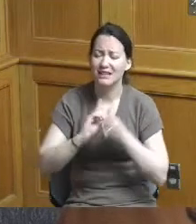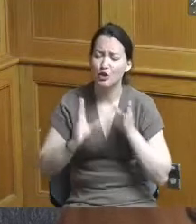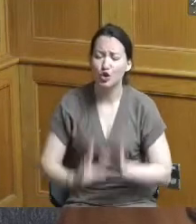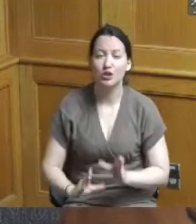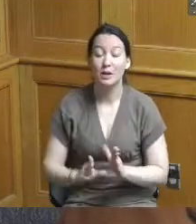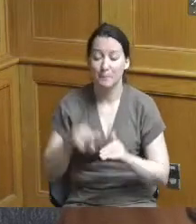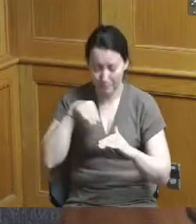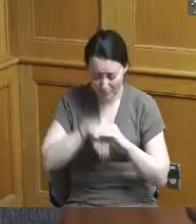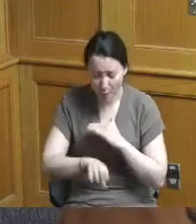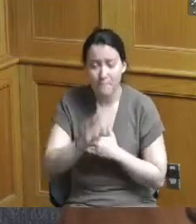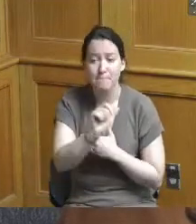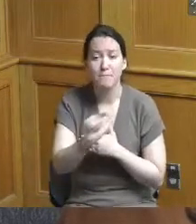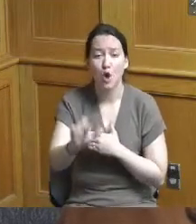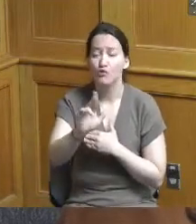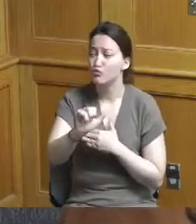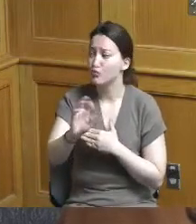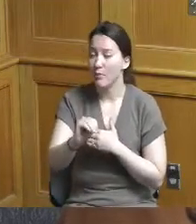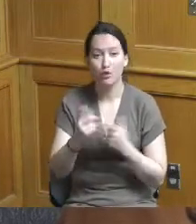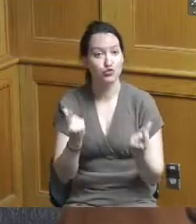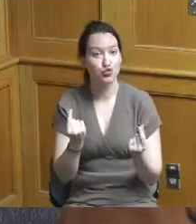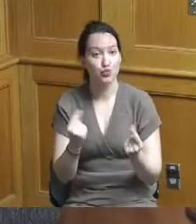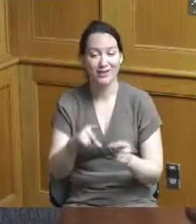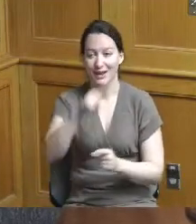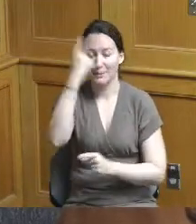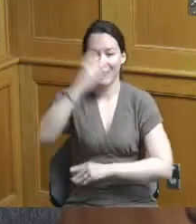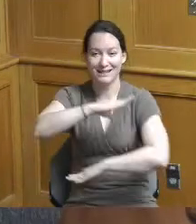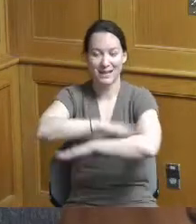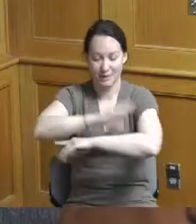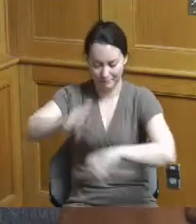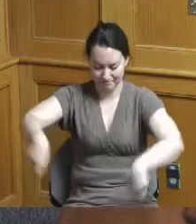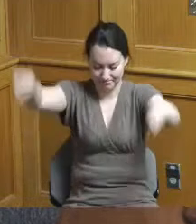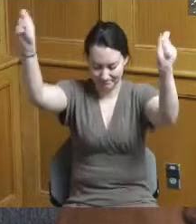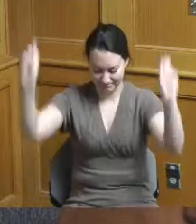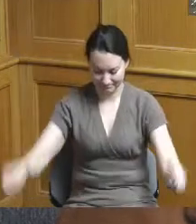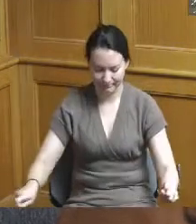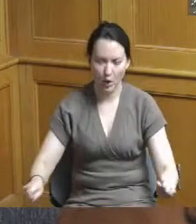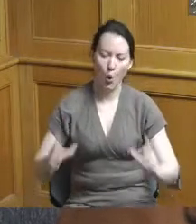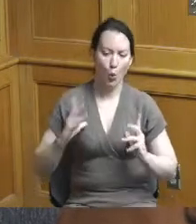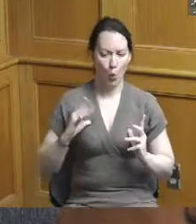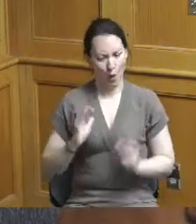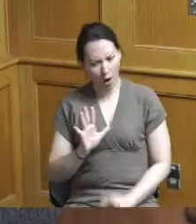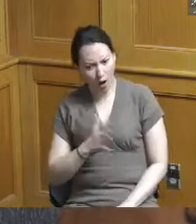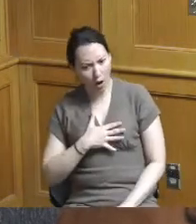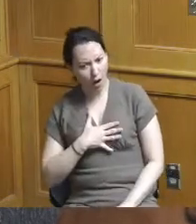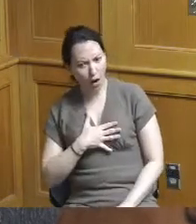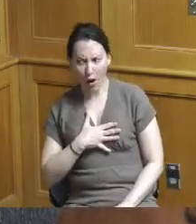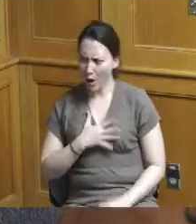ballroom and all you do is put a black tablecloth on the table and it will look spectacular so I'm